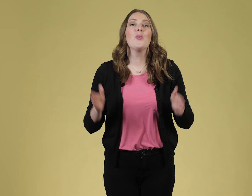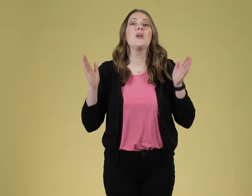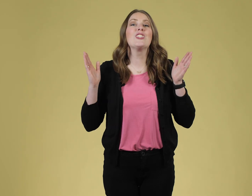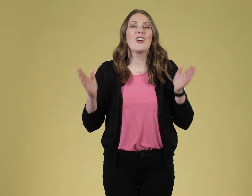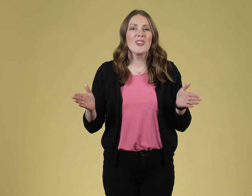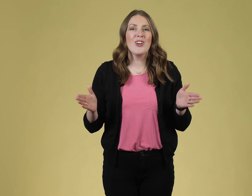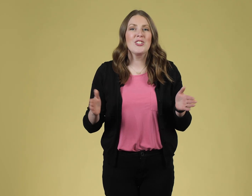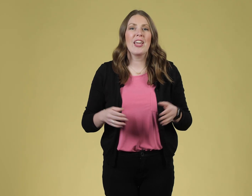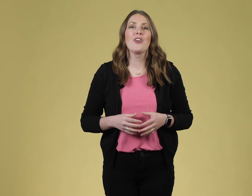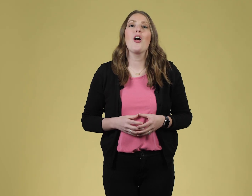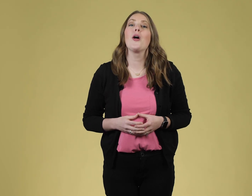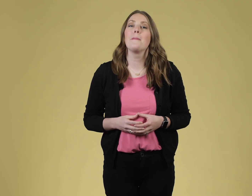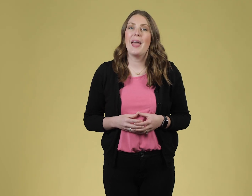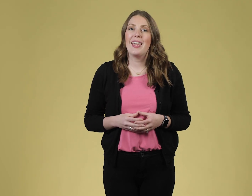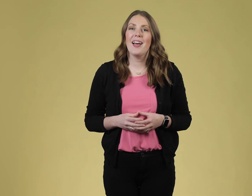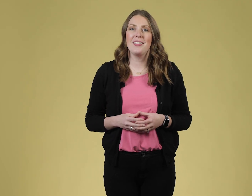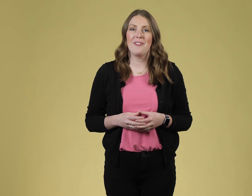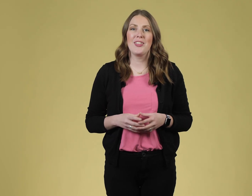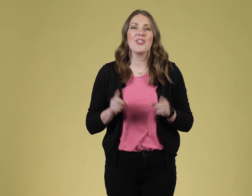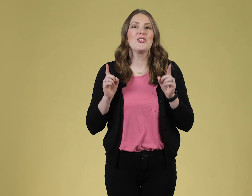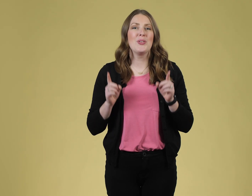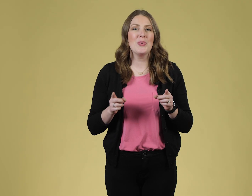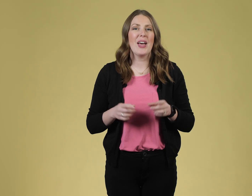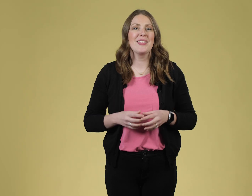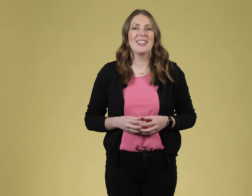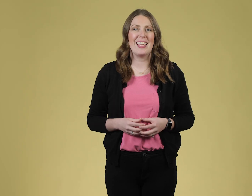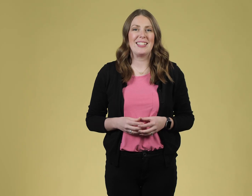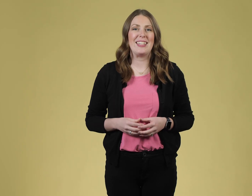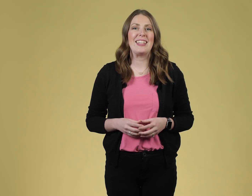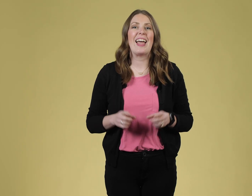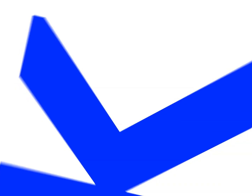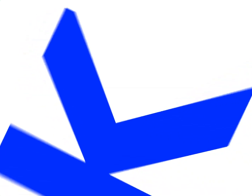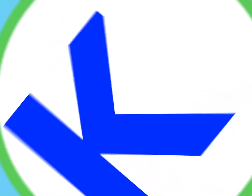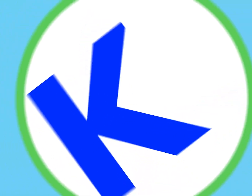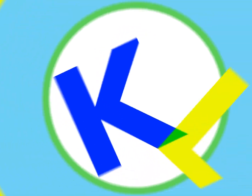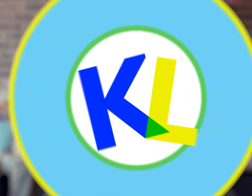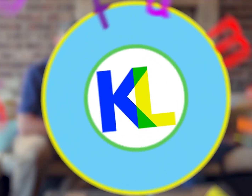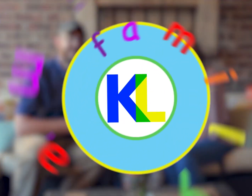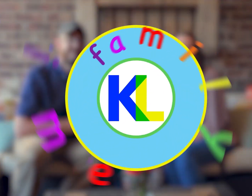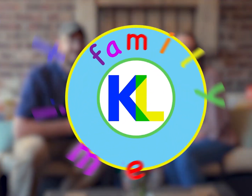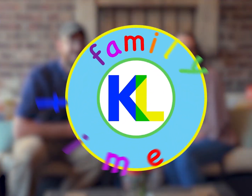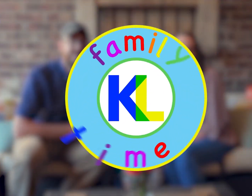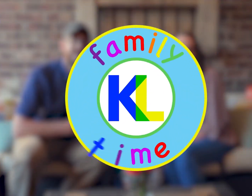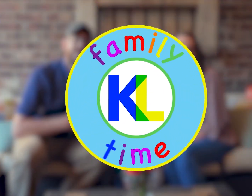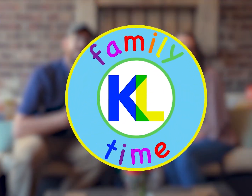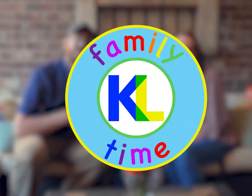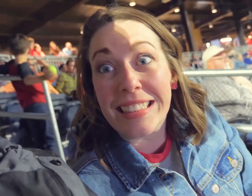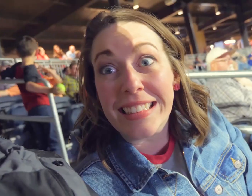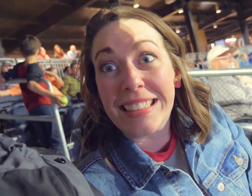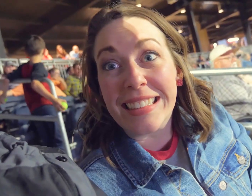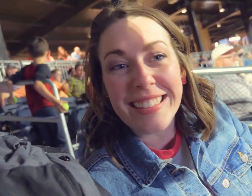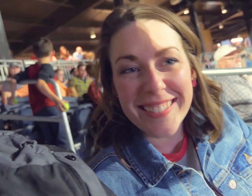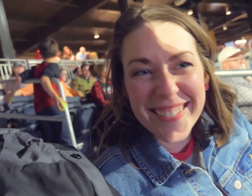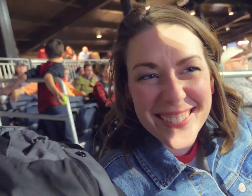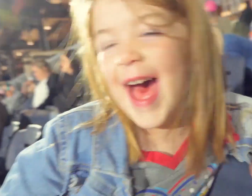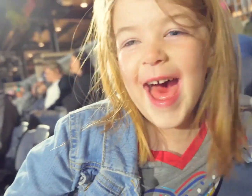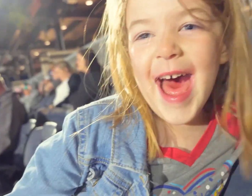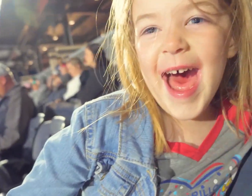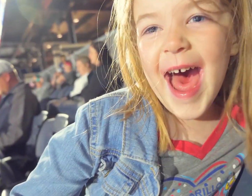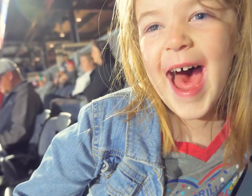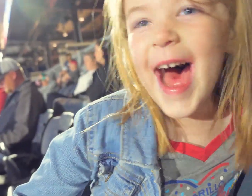We started our channel on May 11, 2019 as KNL family time. Back then we were a kids